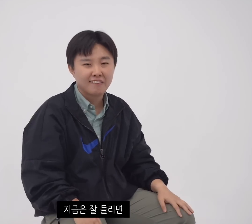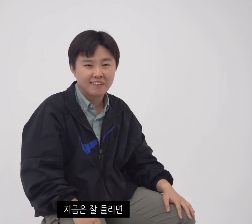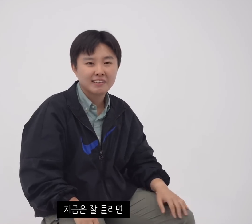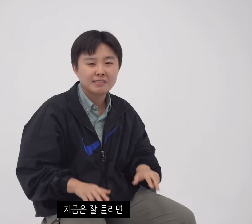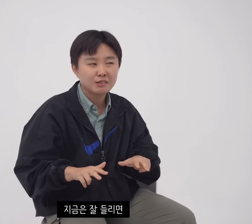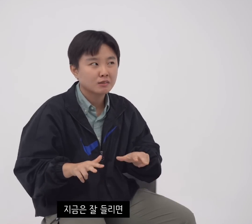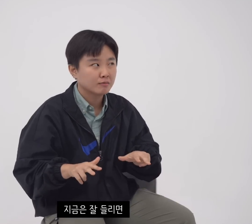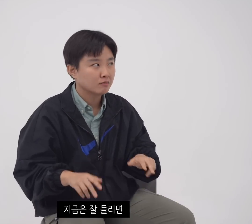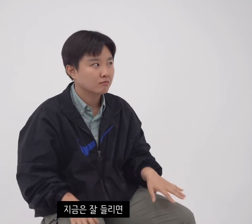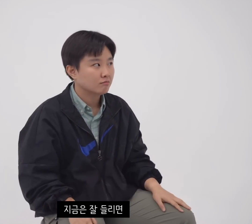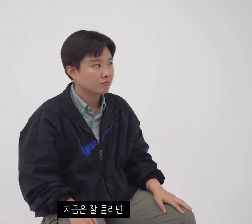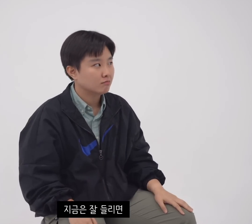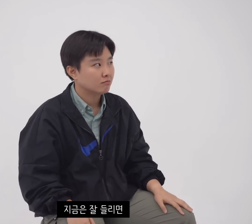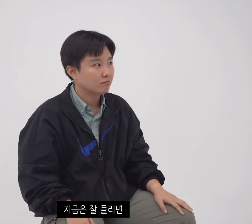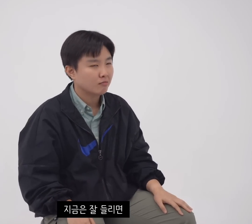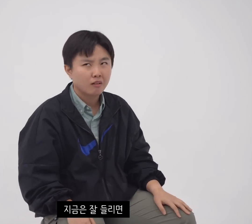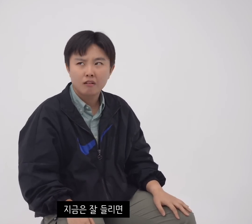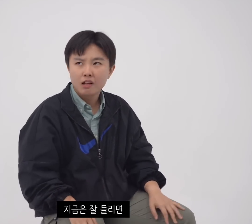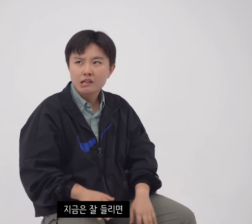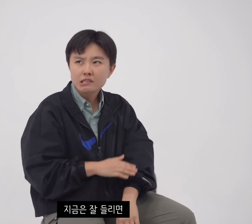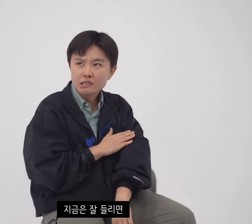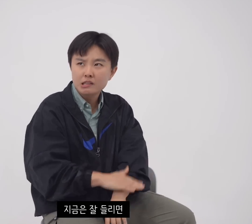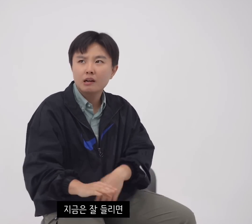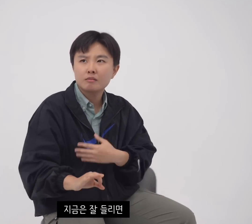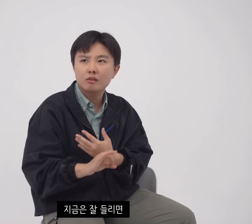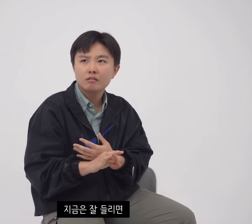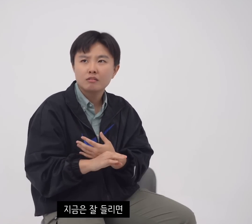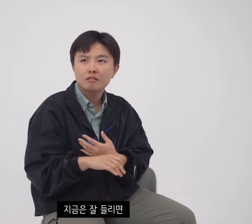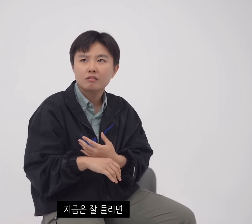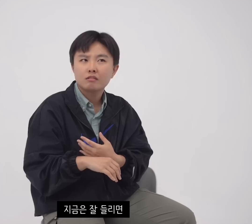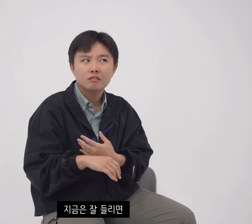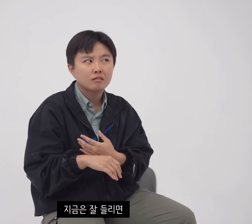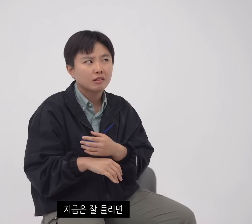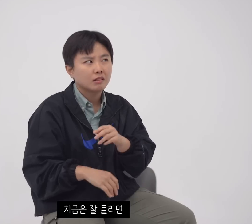If I can hear well now,